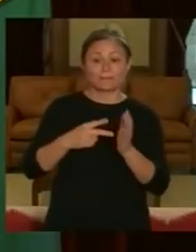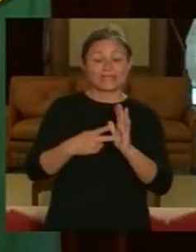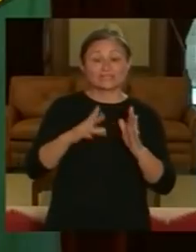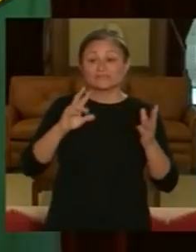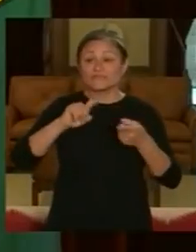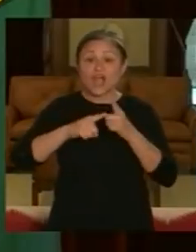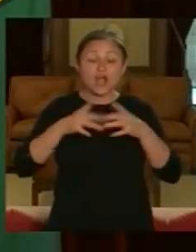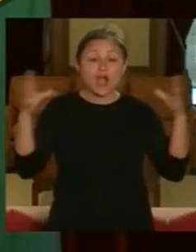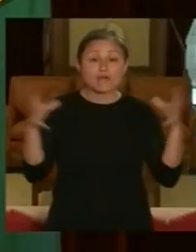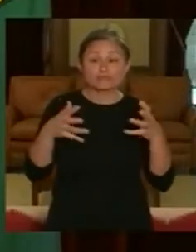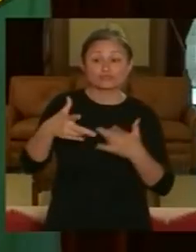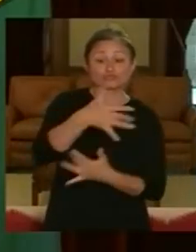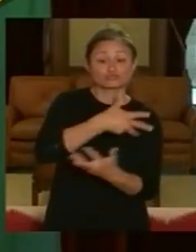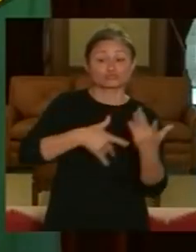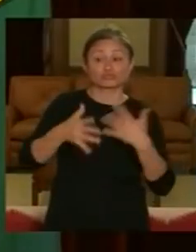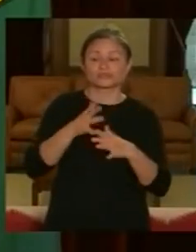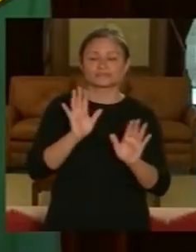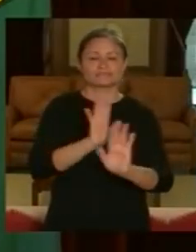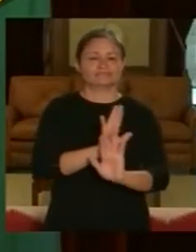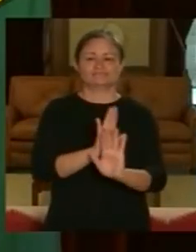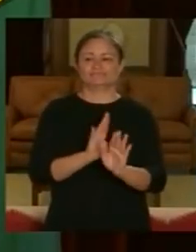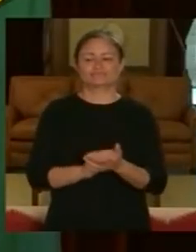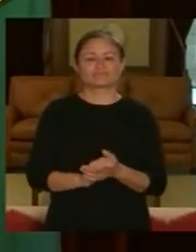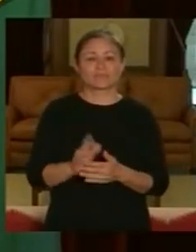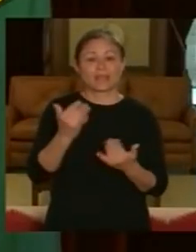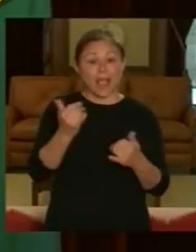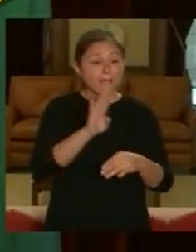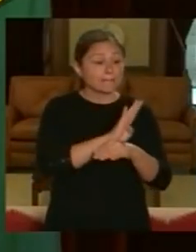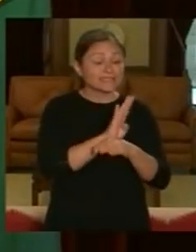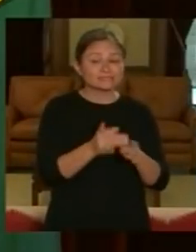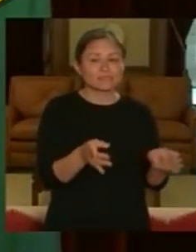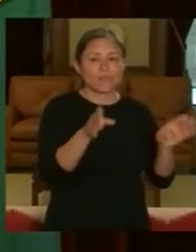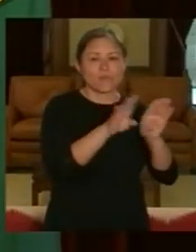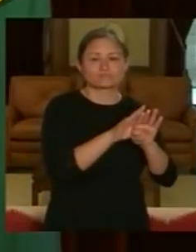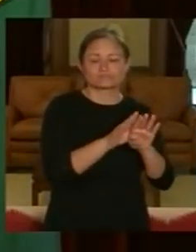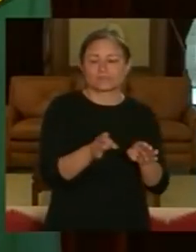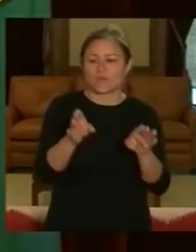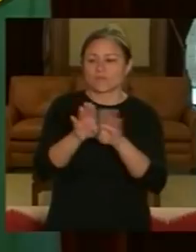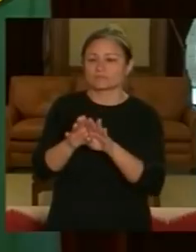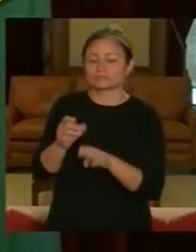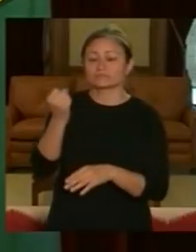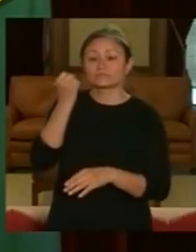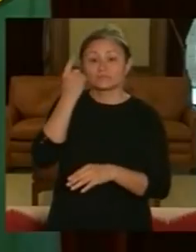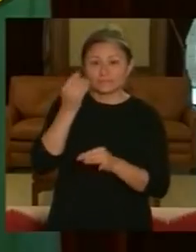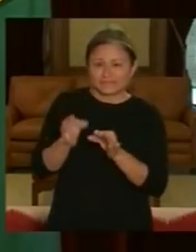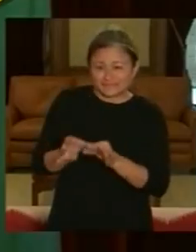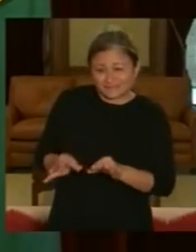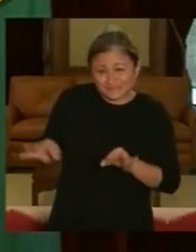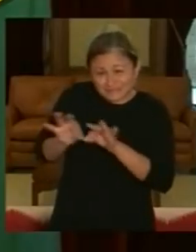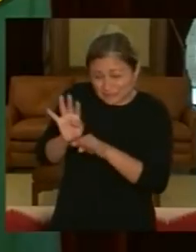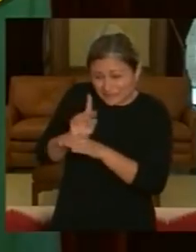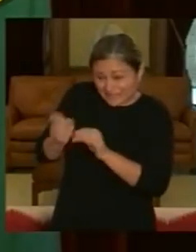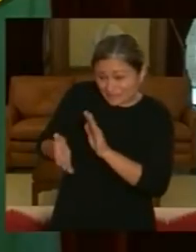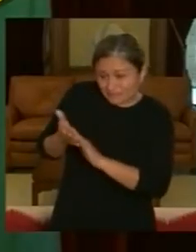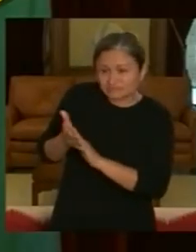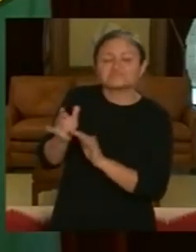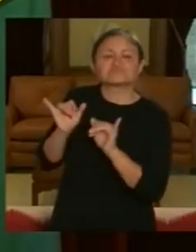THIS IS WASHINGTON'S STAY HOME, STAY HEALTHY ORDER. THIS INCLUDES A BAN ON ALL GATHERINGS AND CLOSURES OF MANY BUSINESSES. UNLESS THOSE BUSINESSES ARE